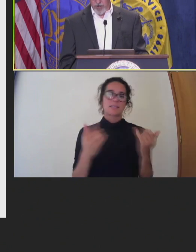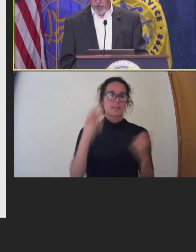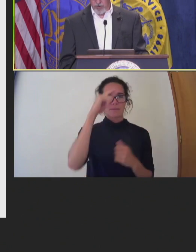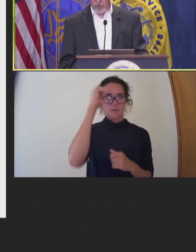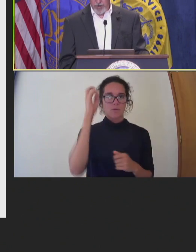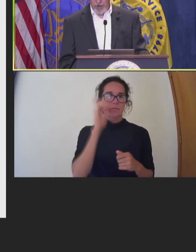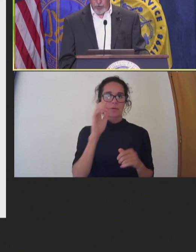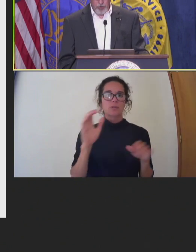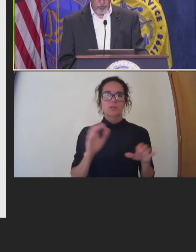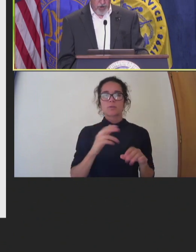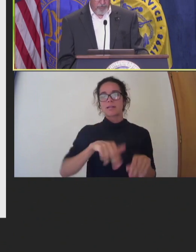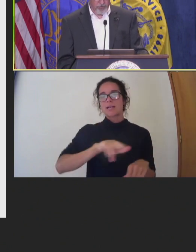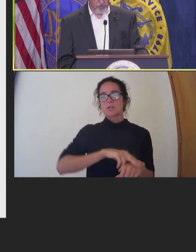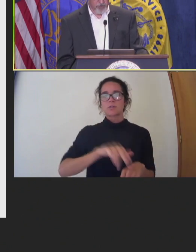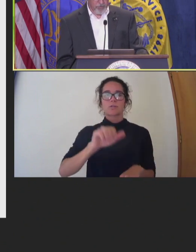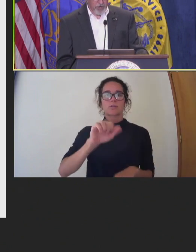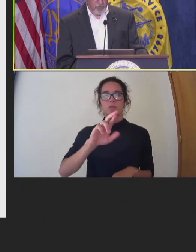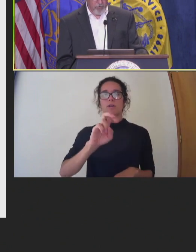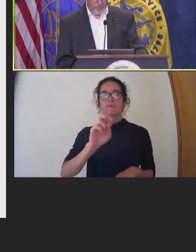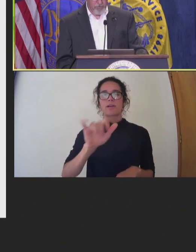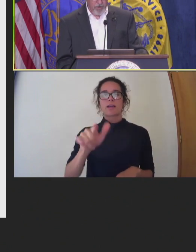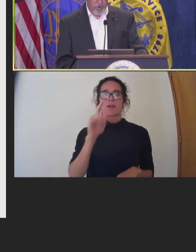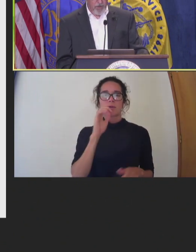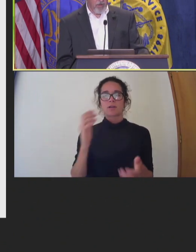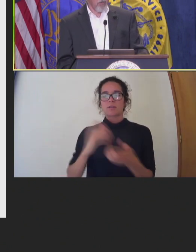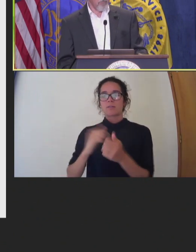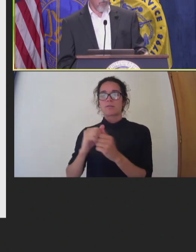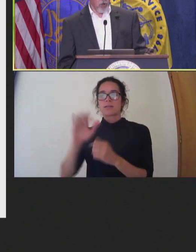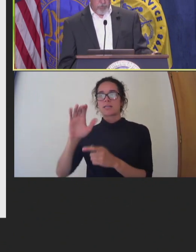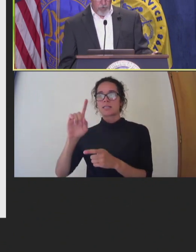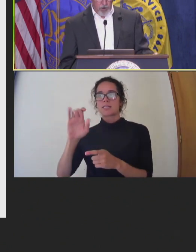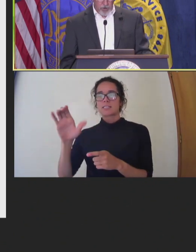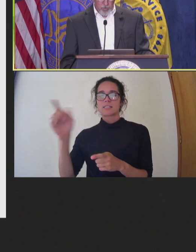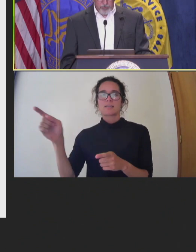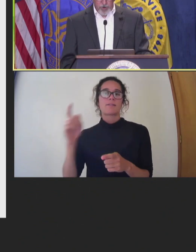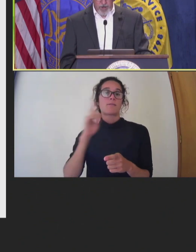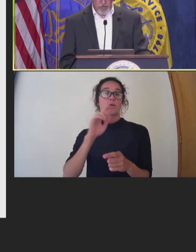others in the annual news conference in September. Multiple ongoing strategies,